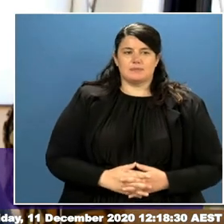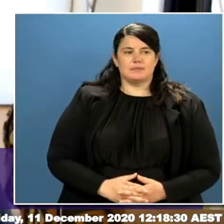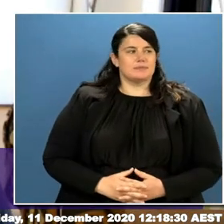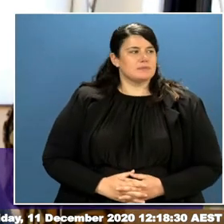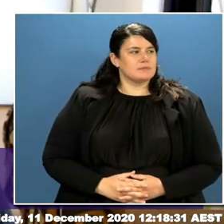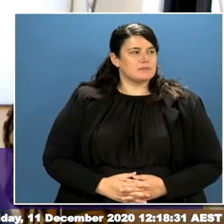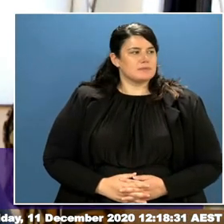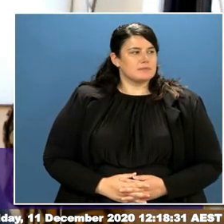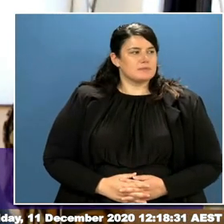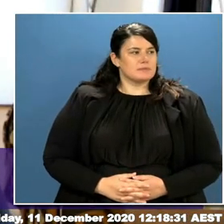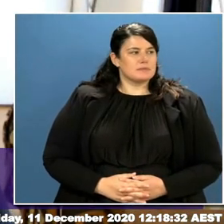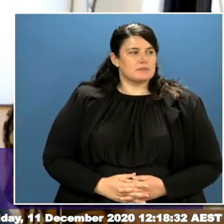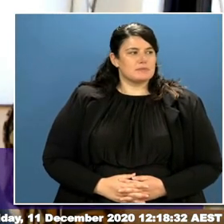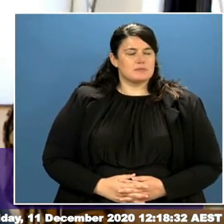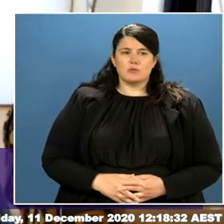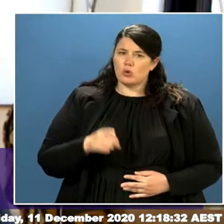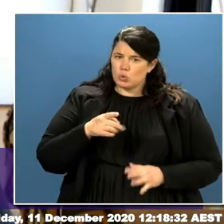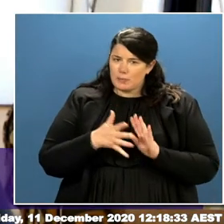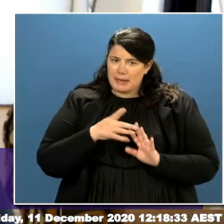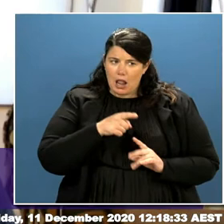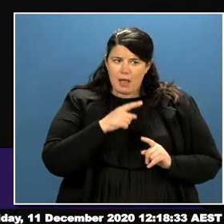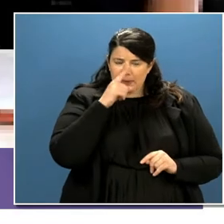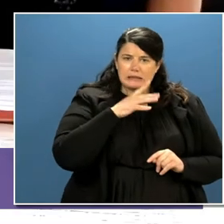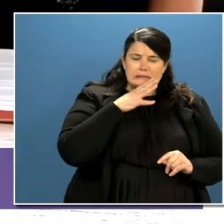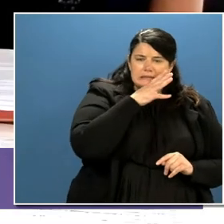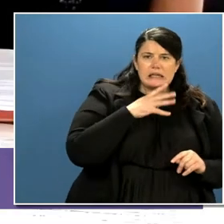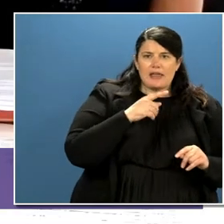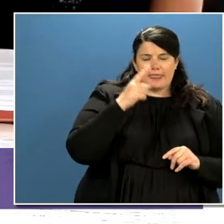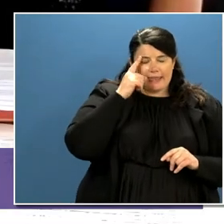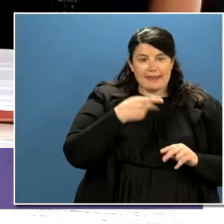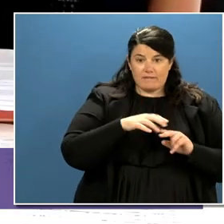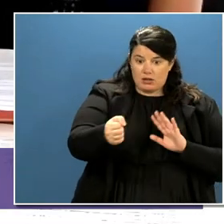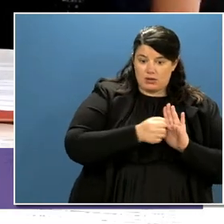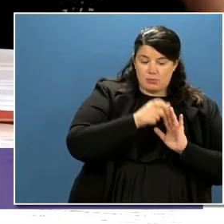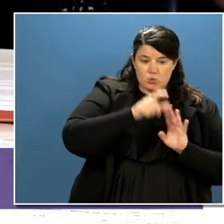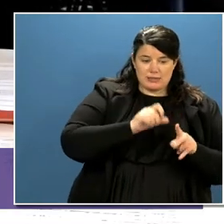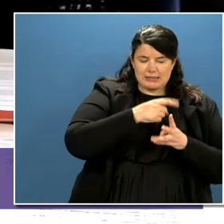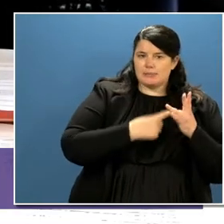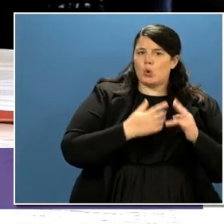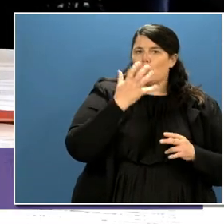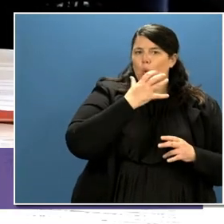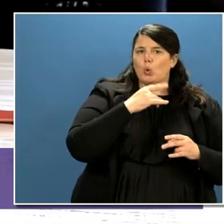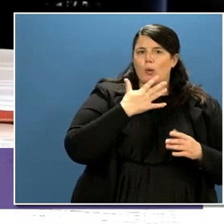As in the misconceptions of them? Yes. Yes, so I think there is probably, and I guess this could be a